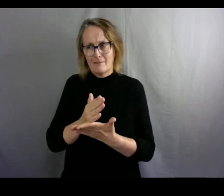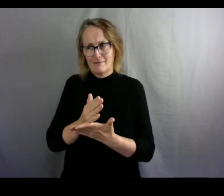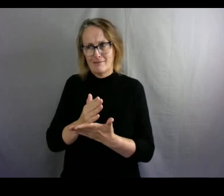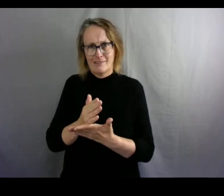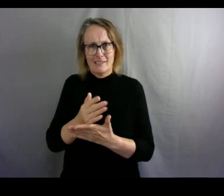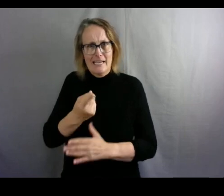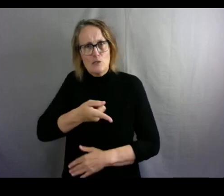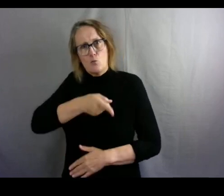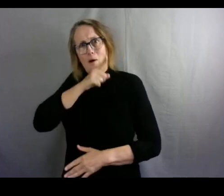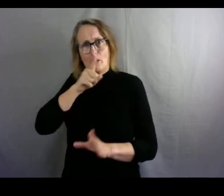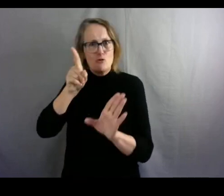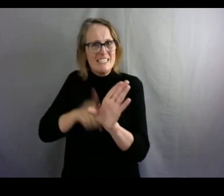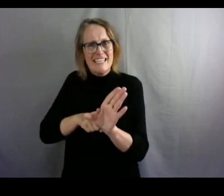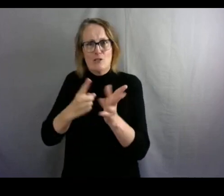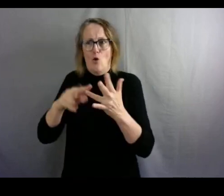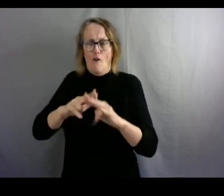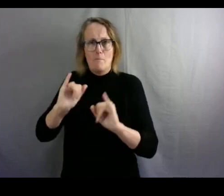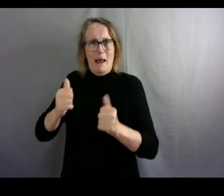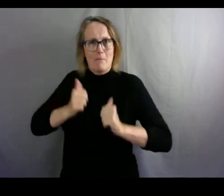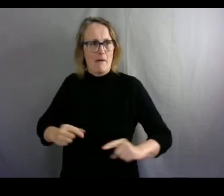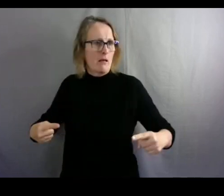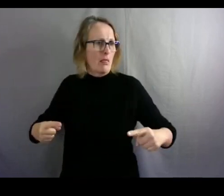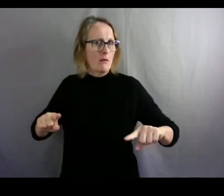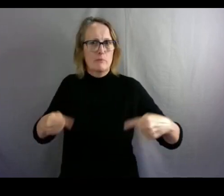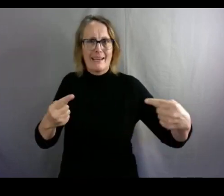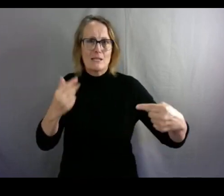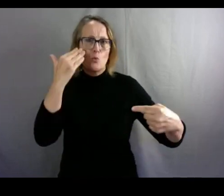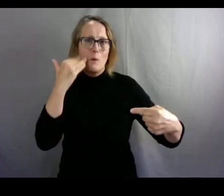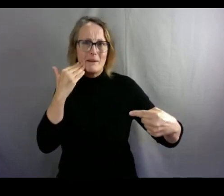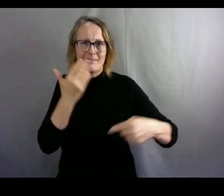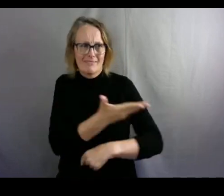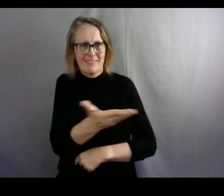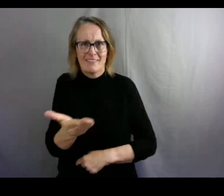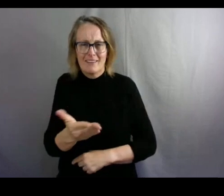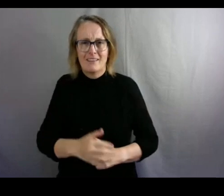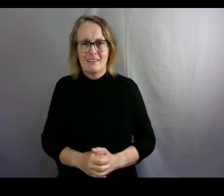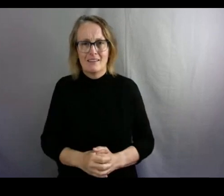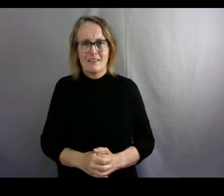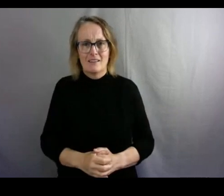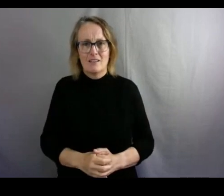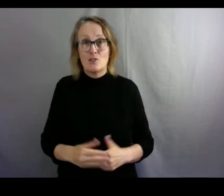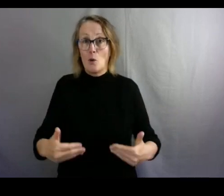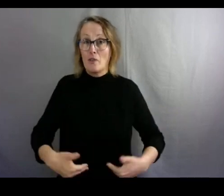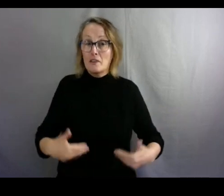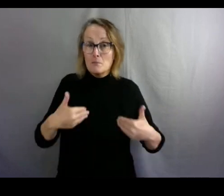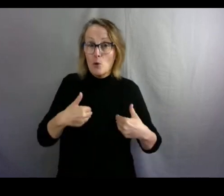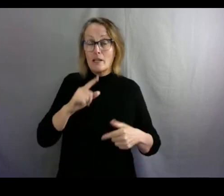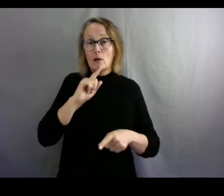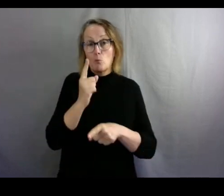So this morning, Tahea Drollet was talking about Bourgainville and so how it starts somehow